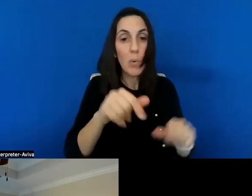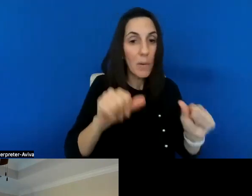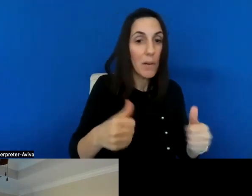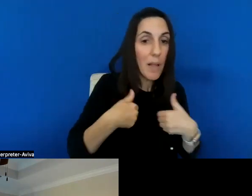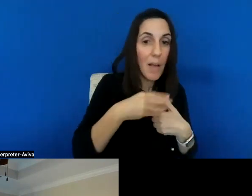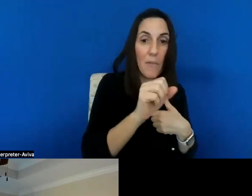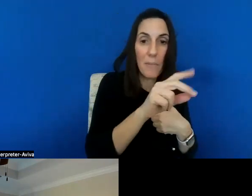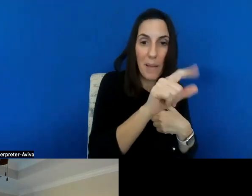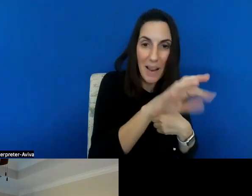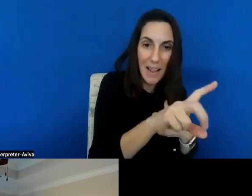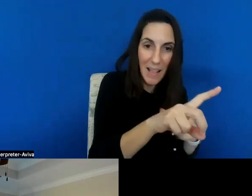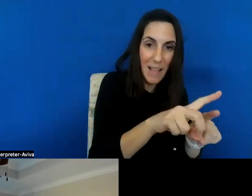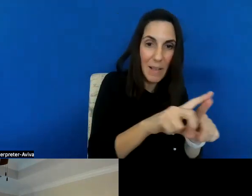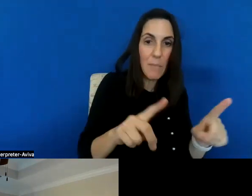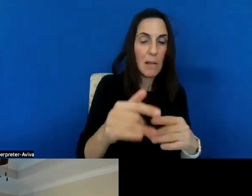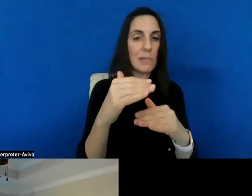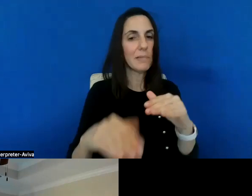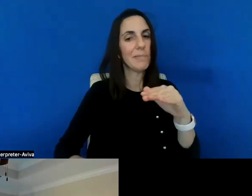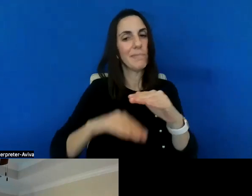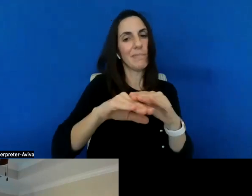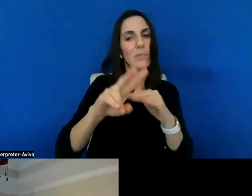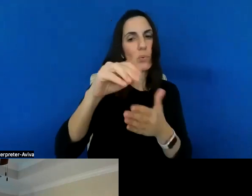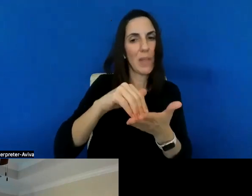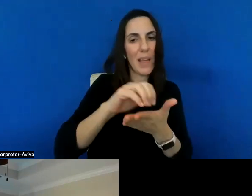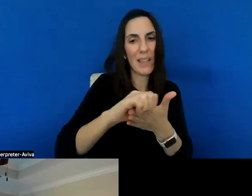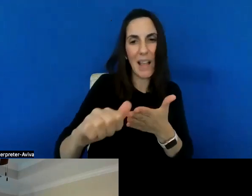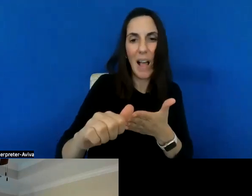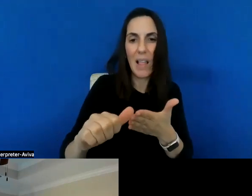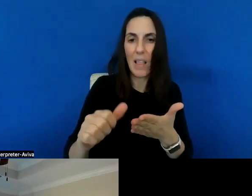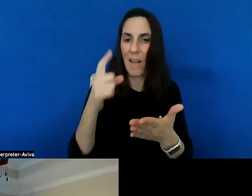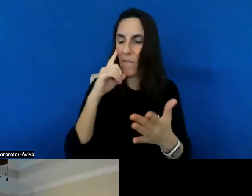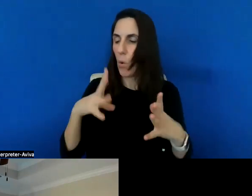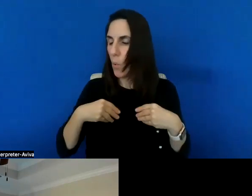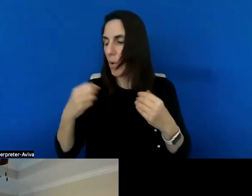in the bank, so I could tell you from my own personal experience.